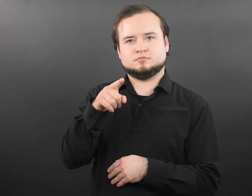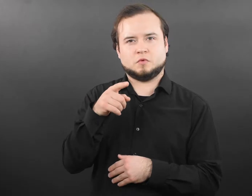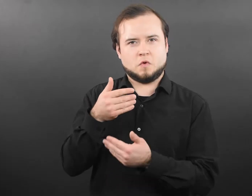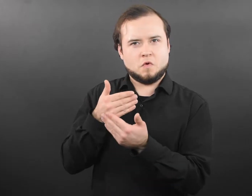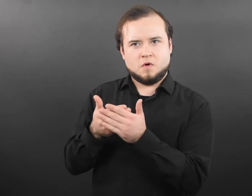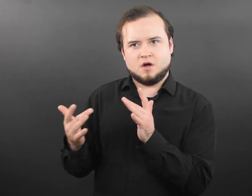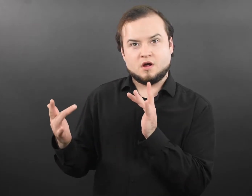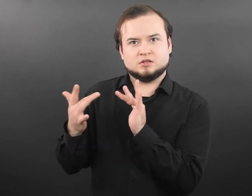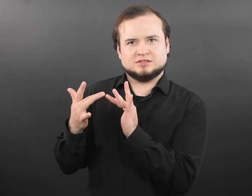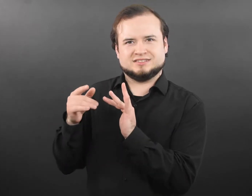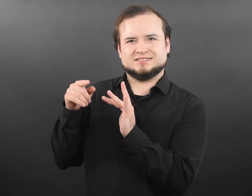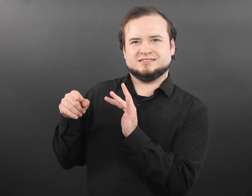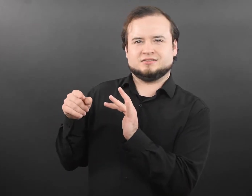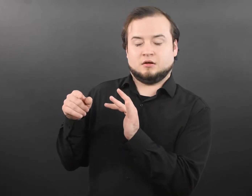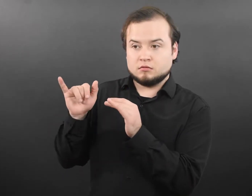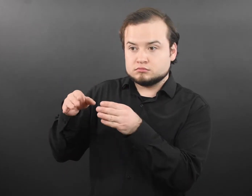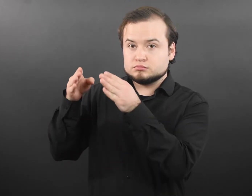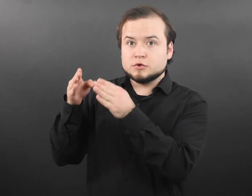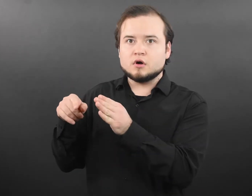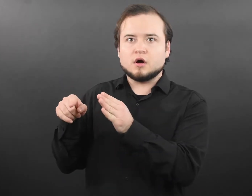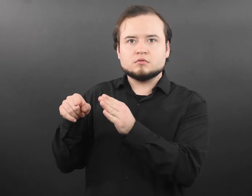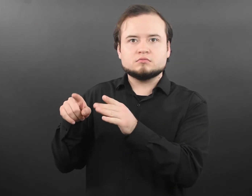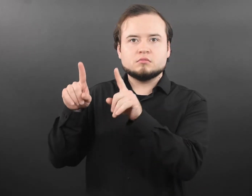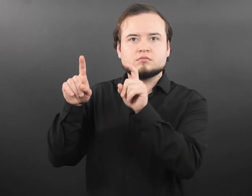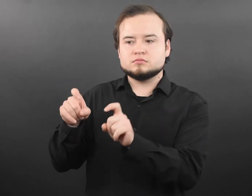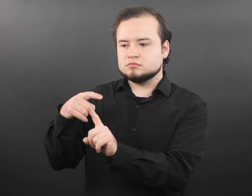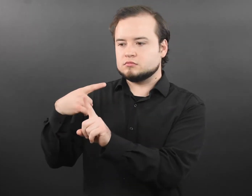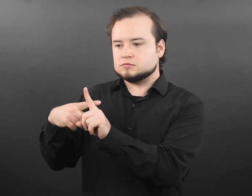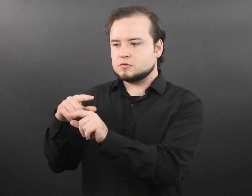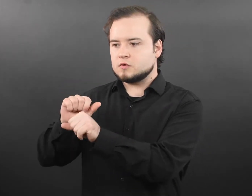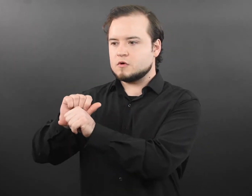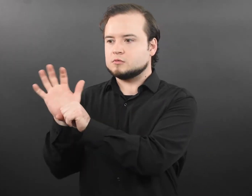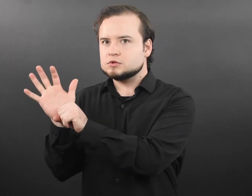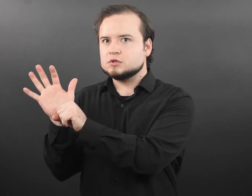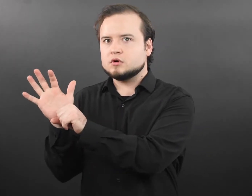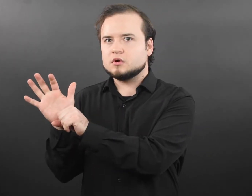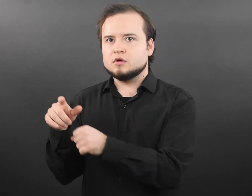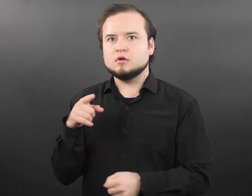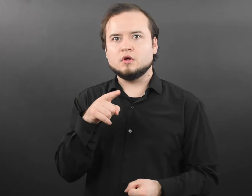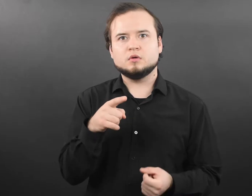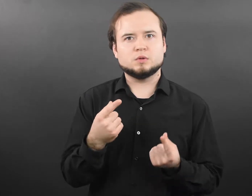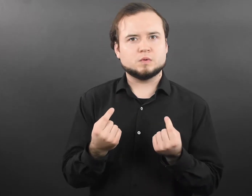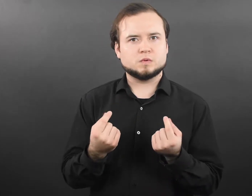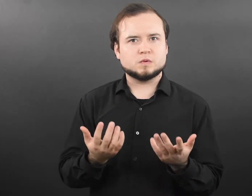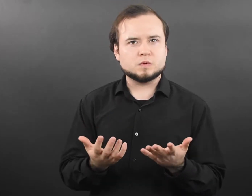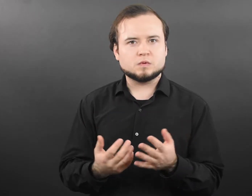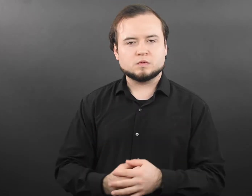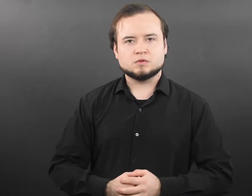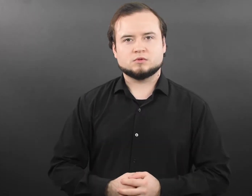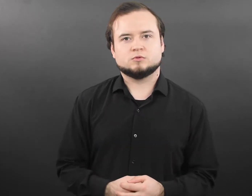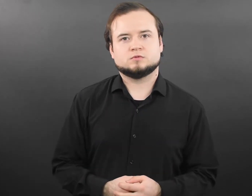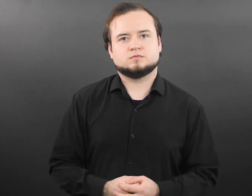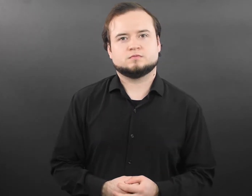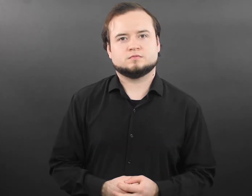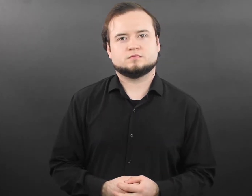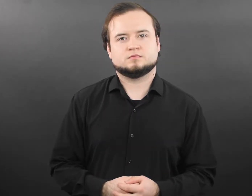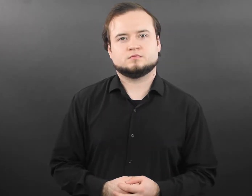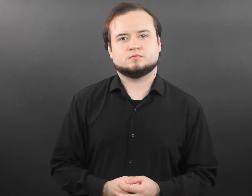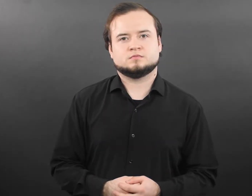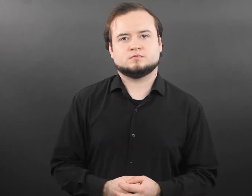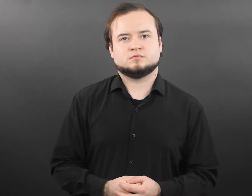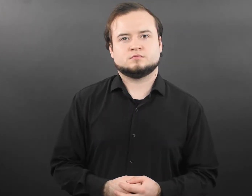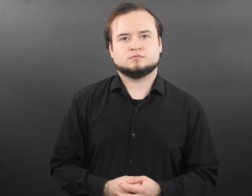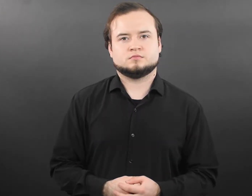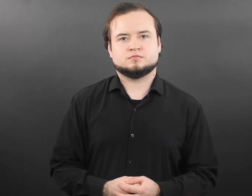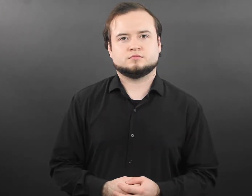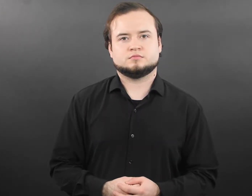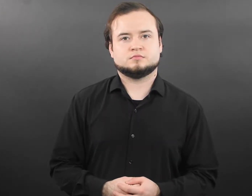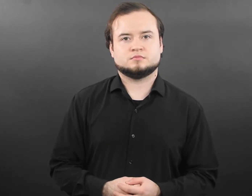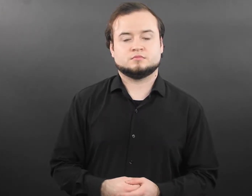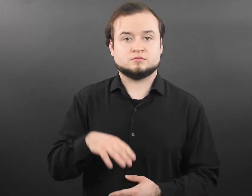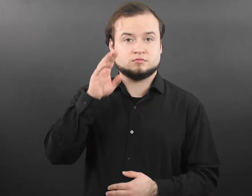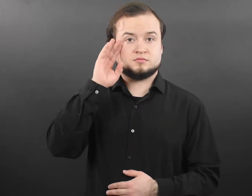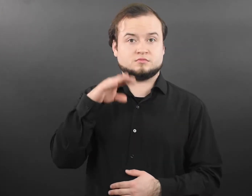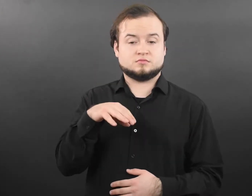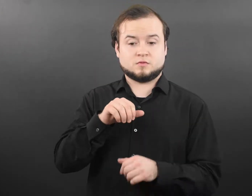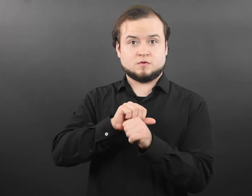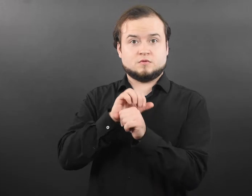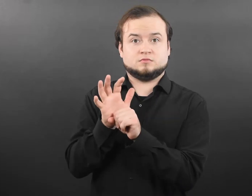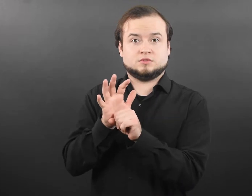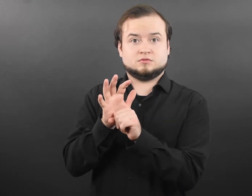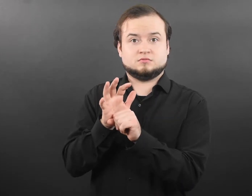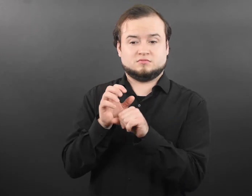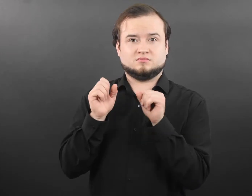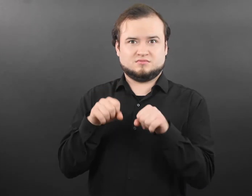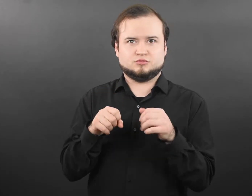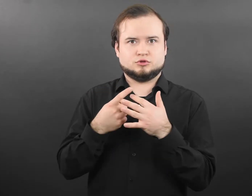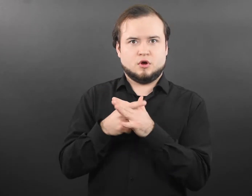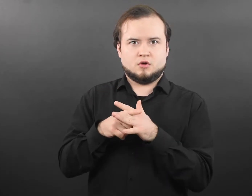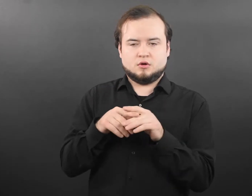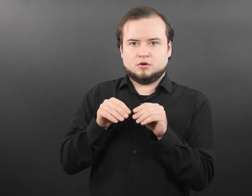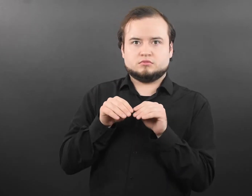What to Do if You Have Had Close Contact with a Person with COVID-19